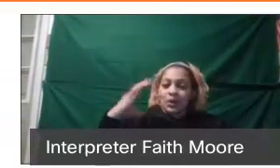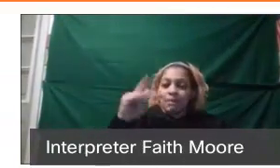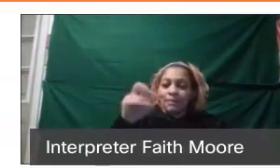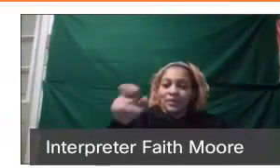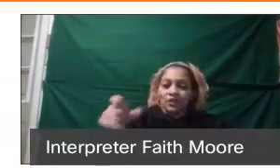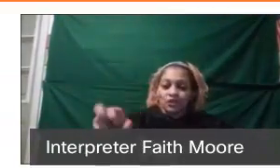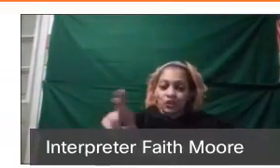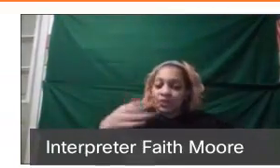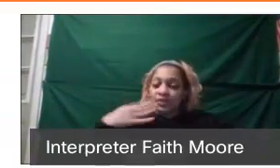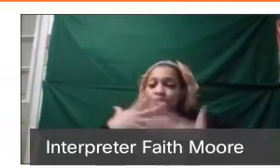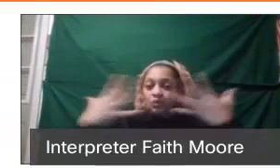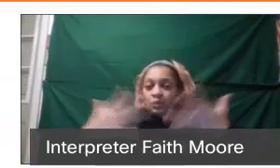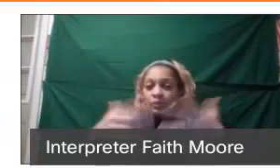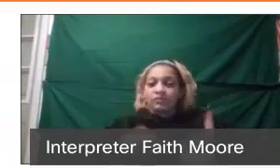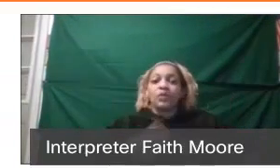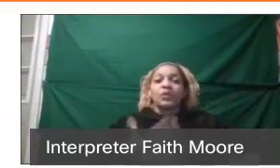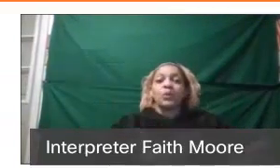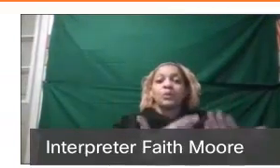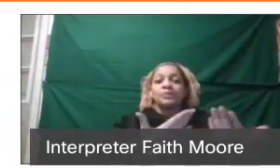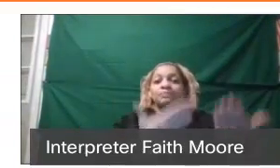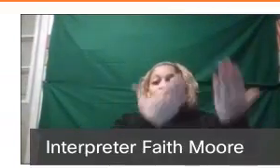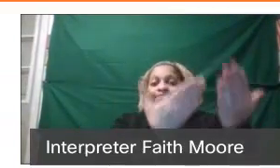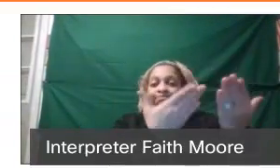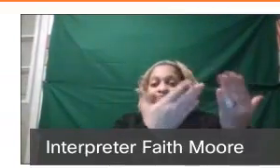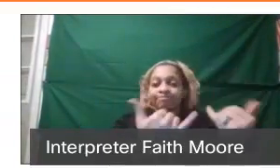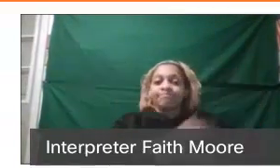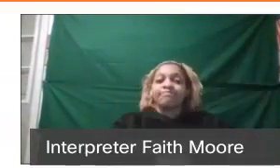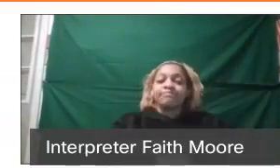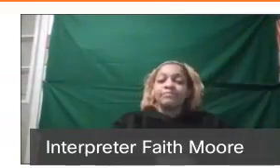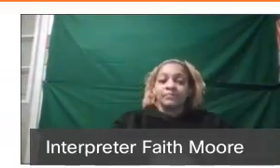I I have a lot of questions, but I'll limited.